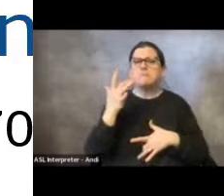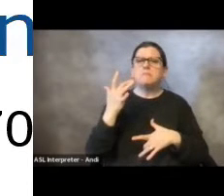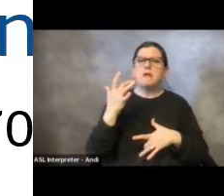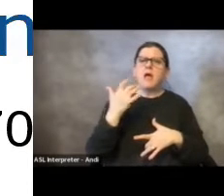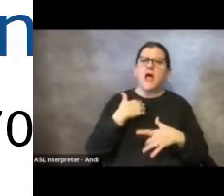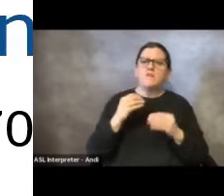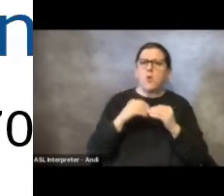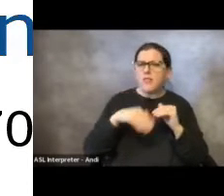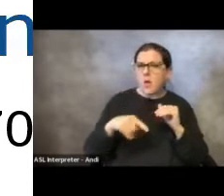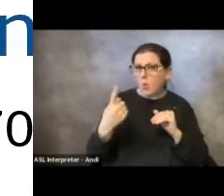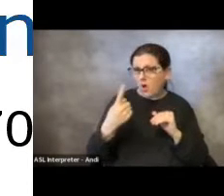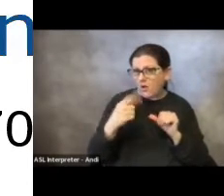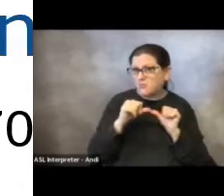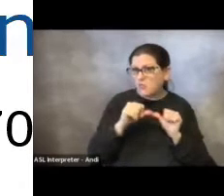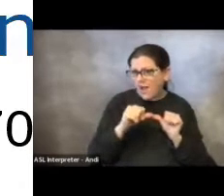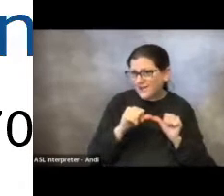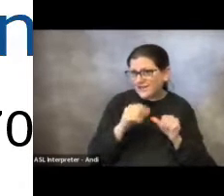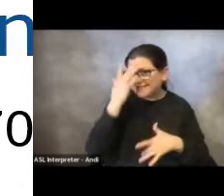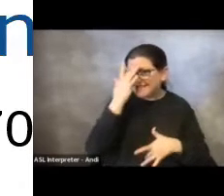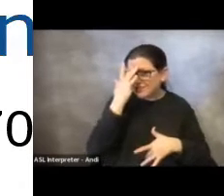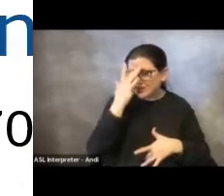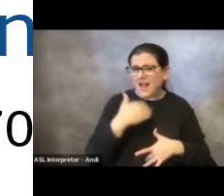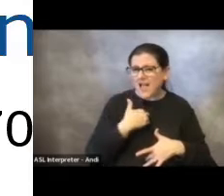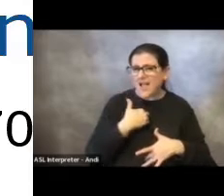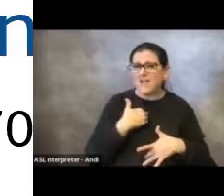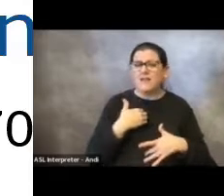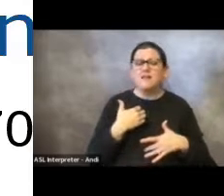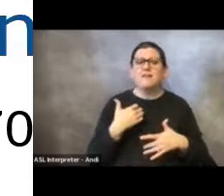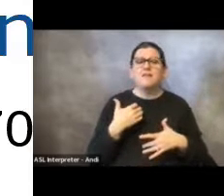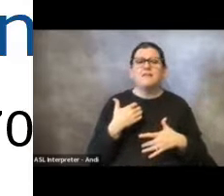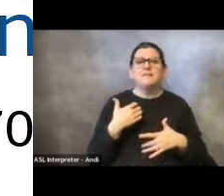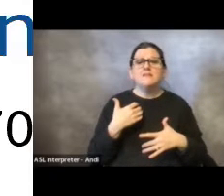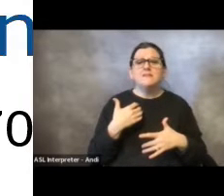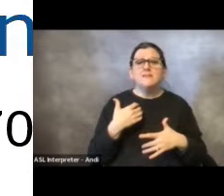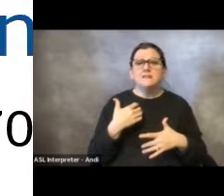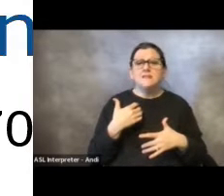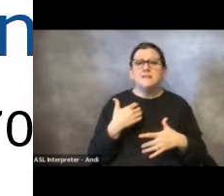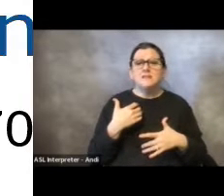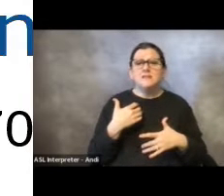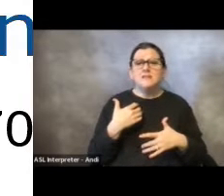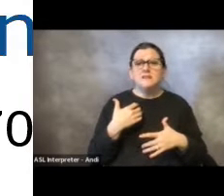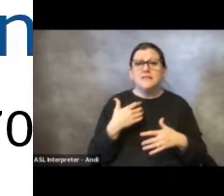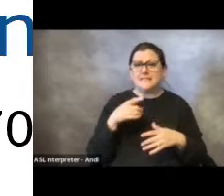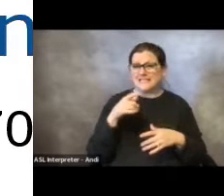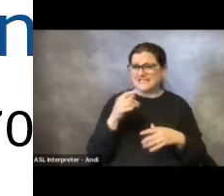chronic condition. And some of the work I mean, this is an emerging area in the field of